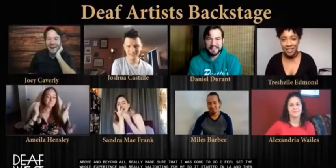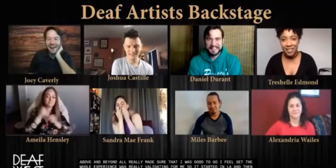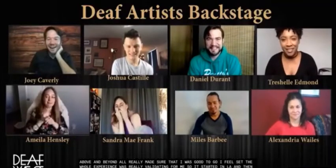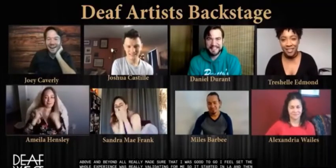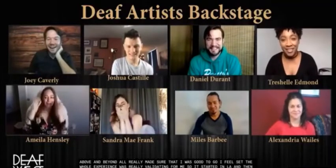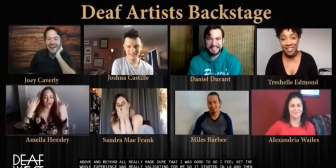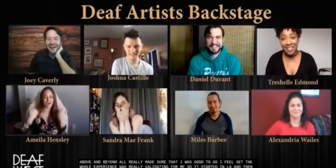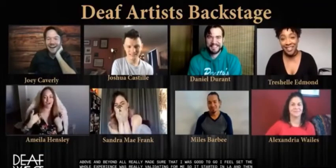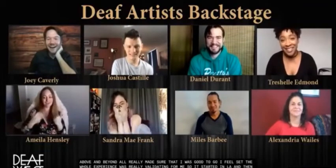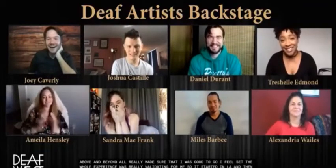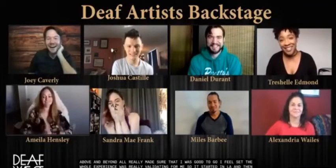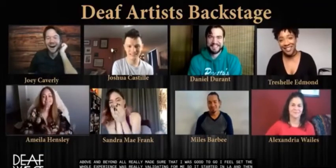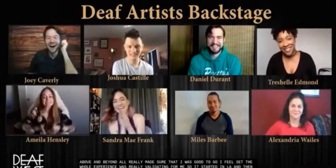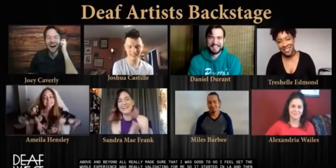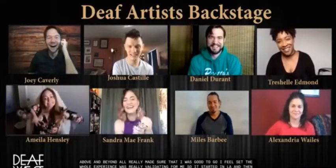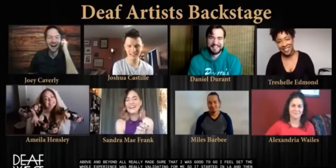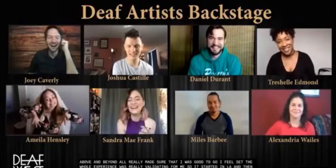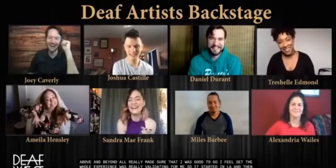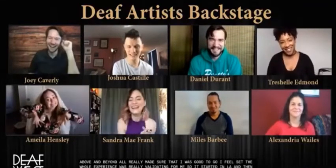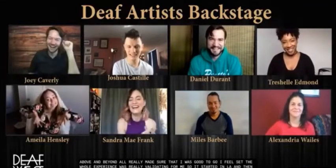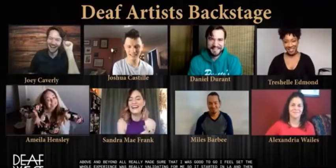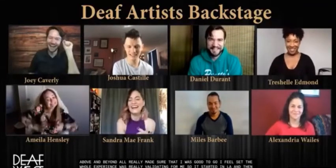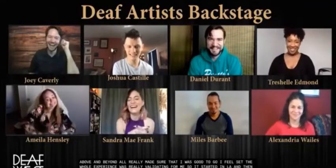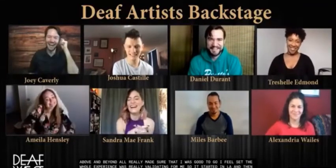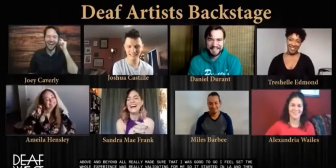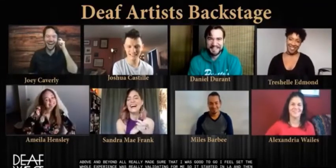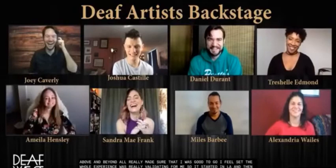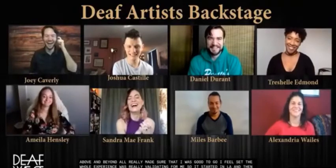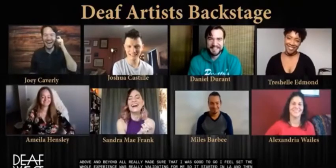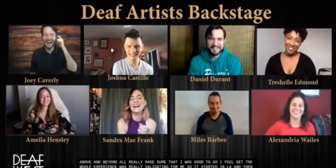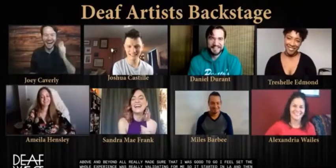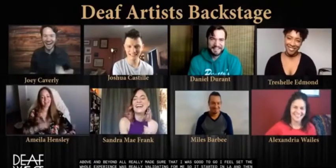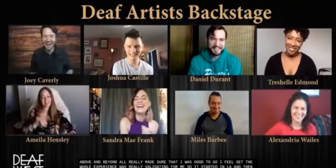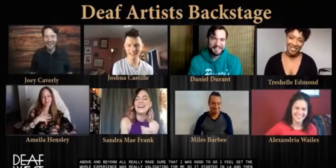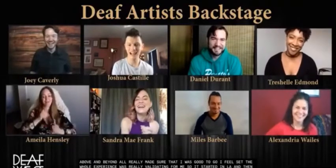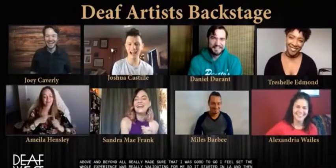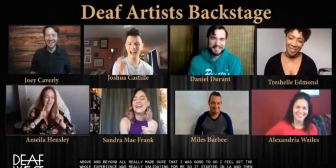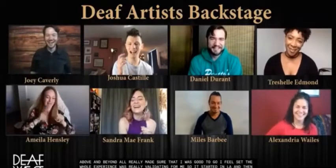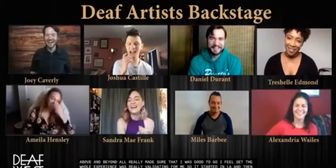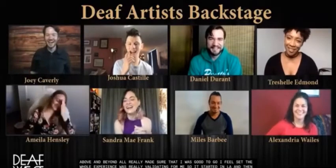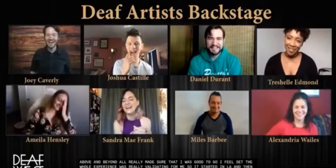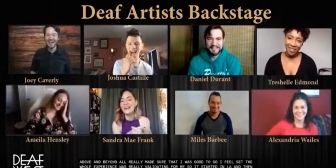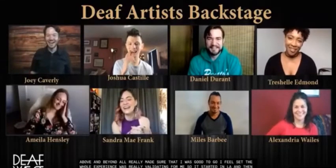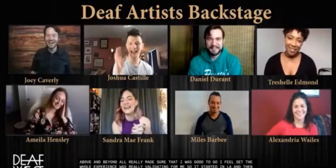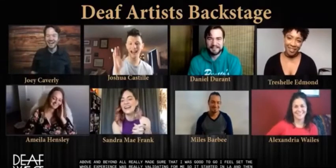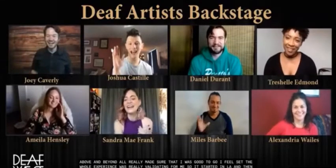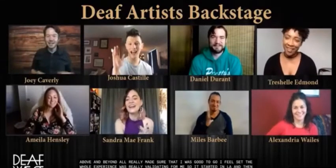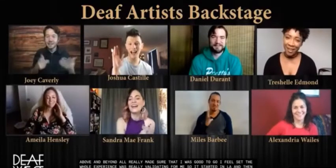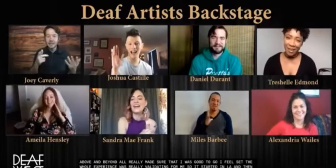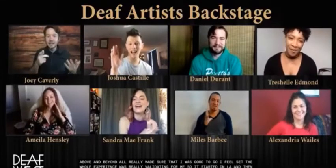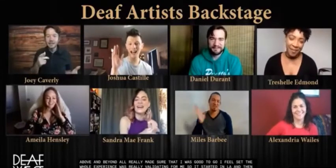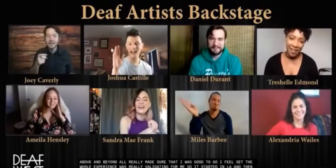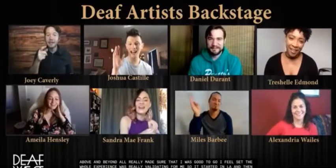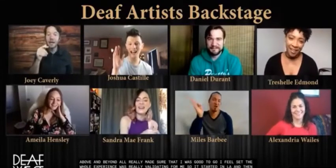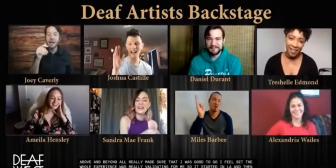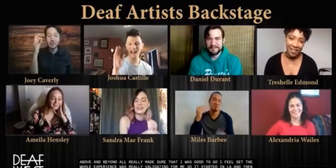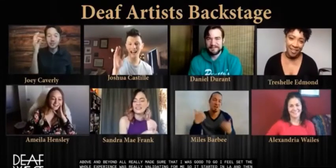So, we actually had to put in wigs and extensions for my character.